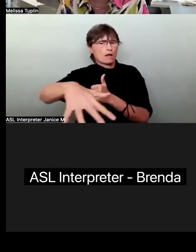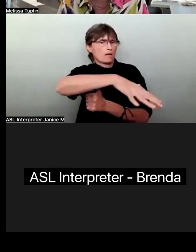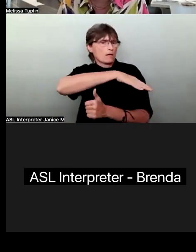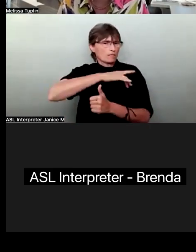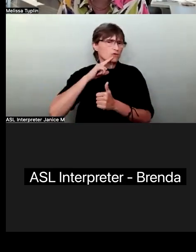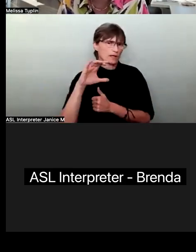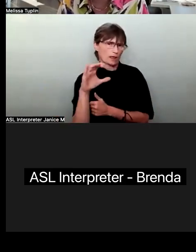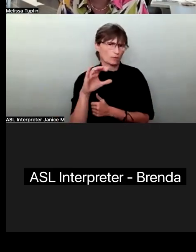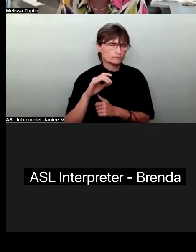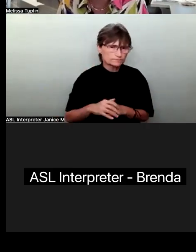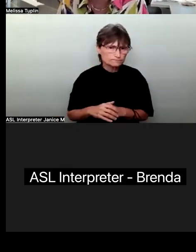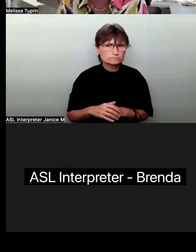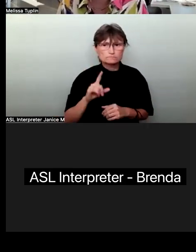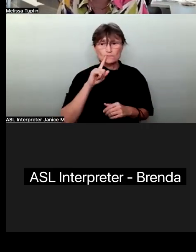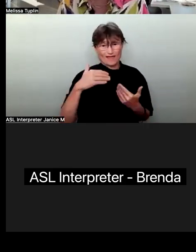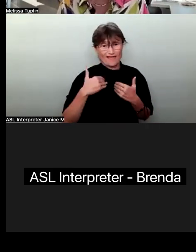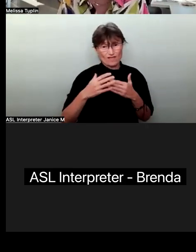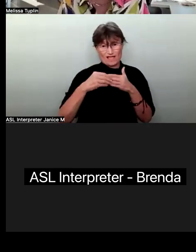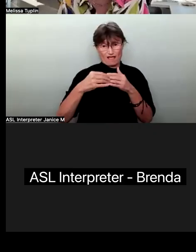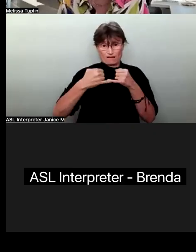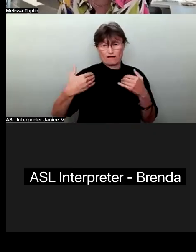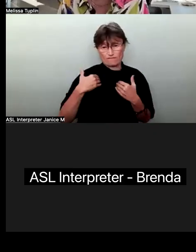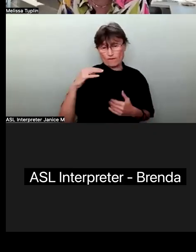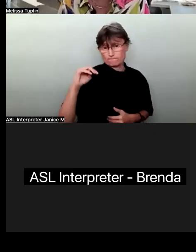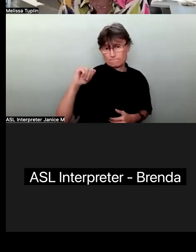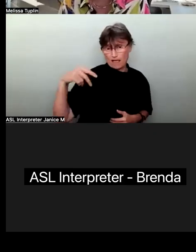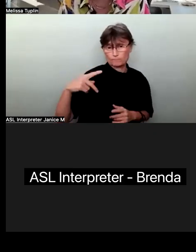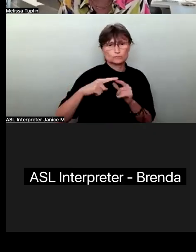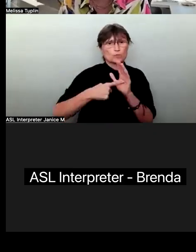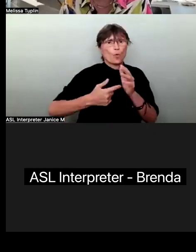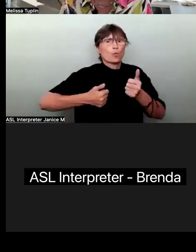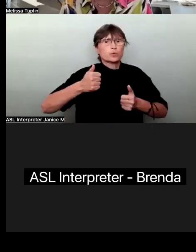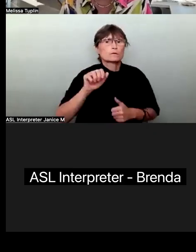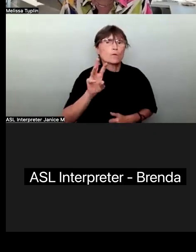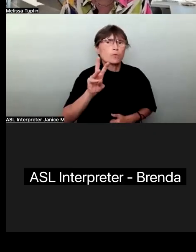So there is a map linked in the guidelines that shows which wards will be considered.